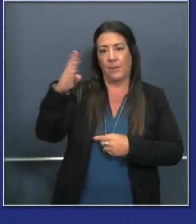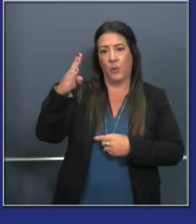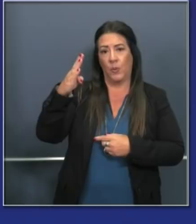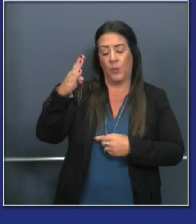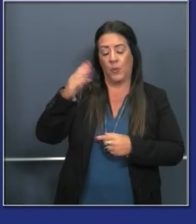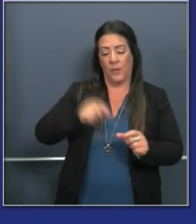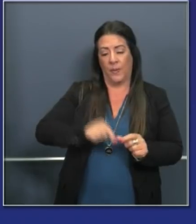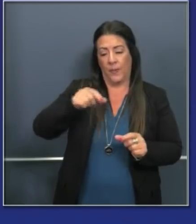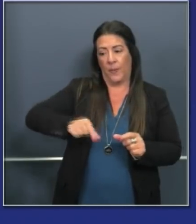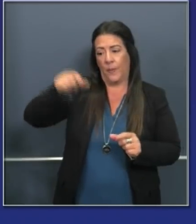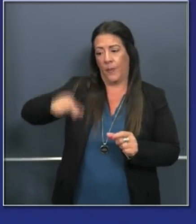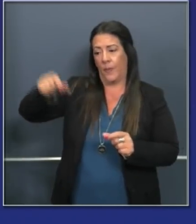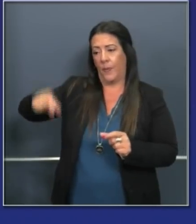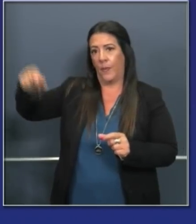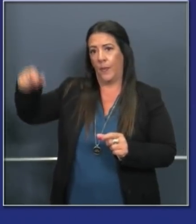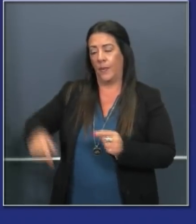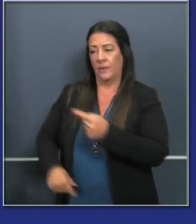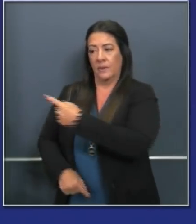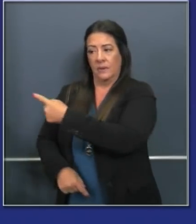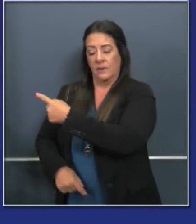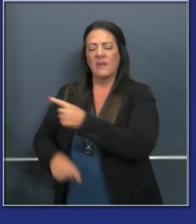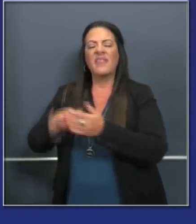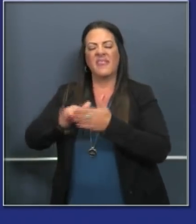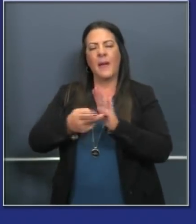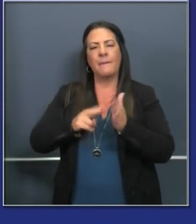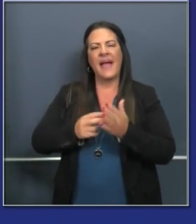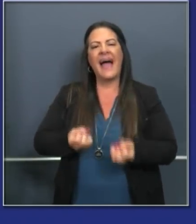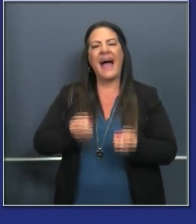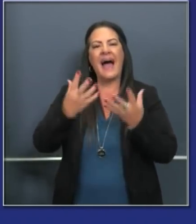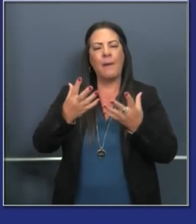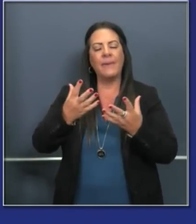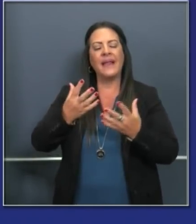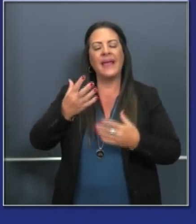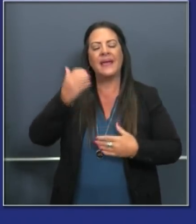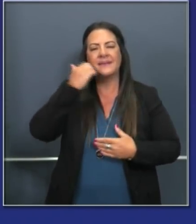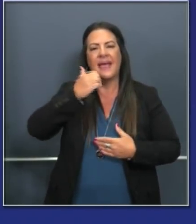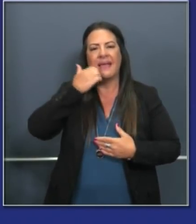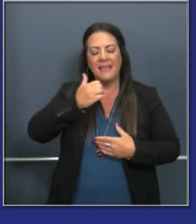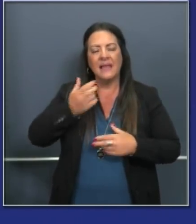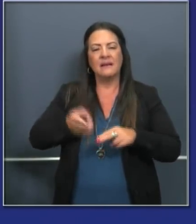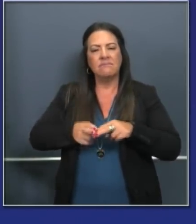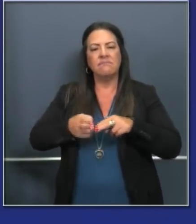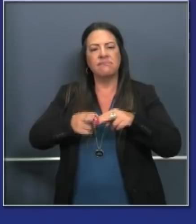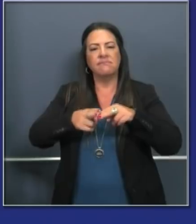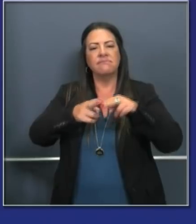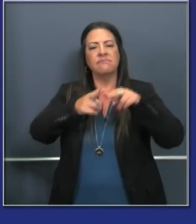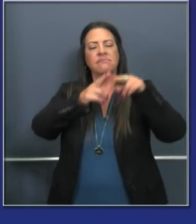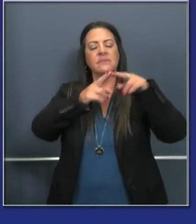THE BEGINNING OF THIS PANDEMIC WERE SO HIGH, THE BLUE BAR YOU SEE REPRESENTED ON THE SIDE OF THE TOTAL NUMBER OF TESTS SO